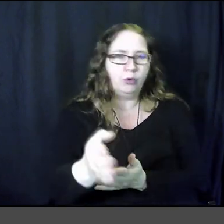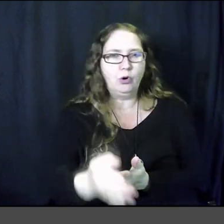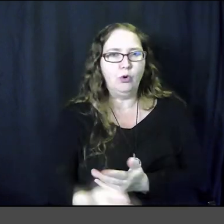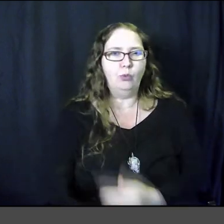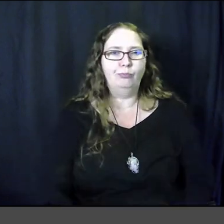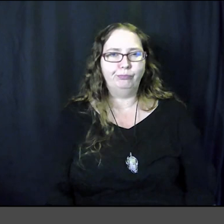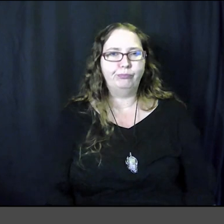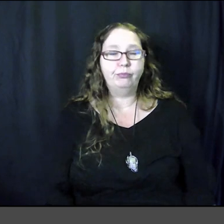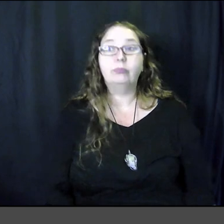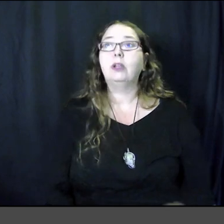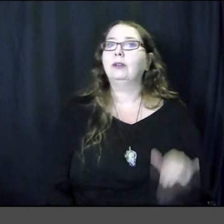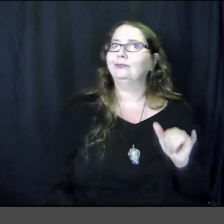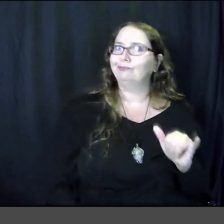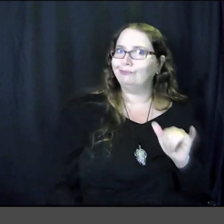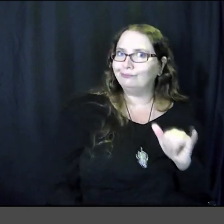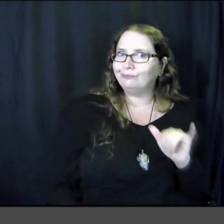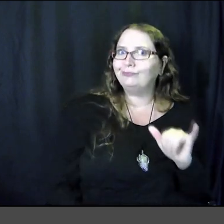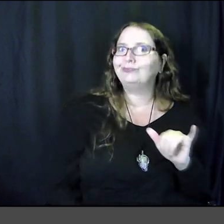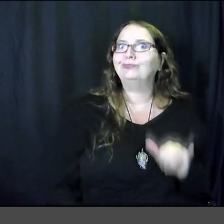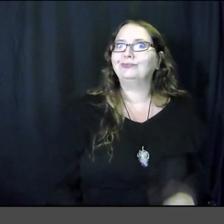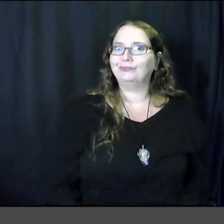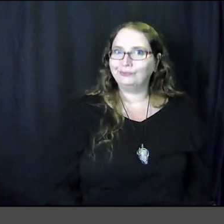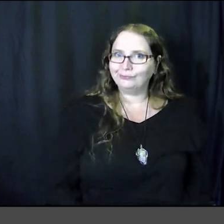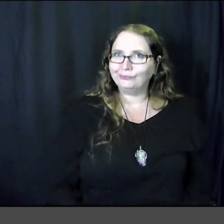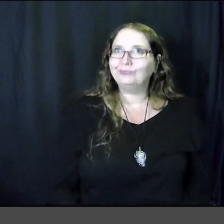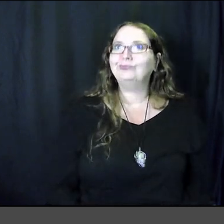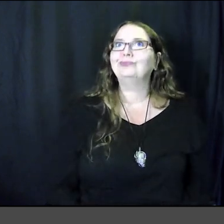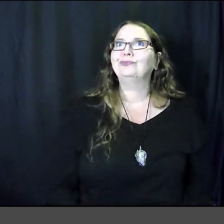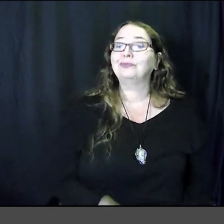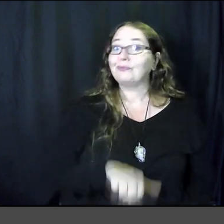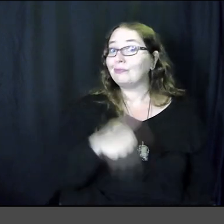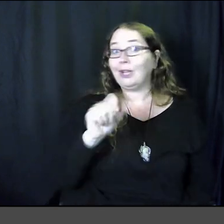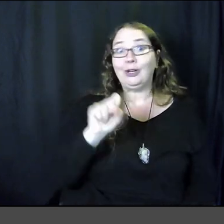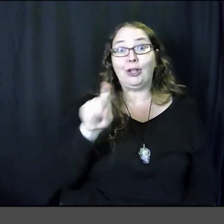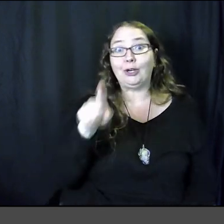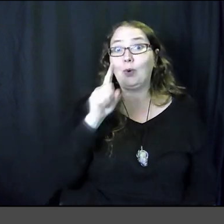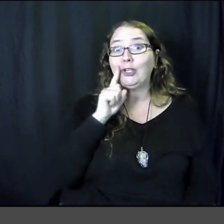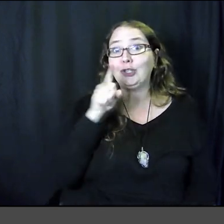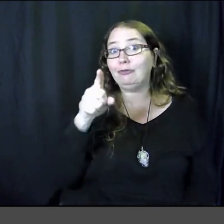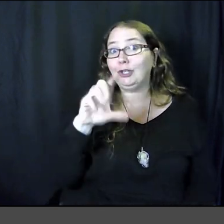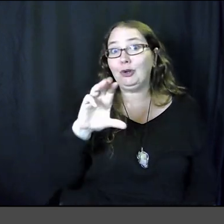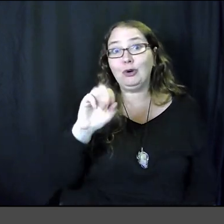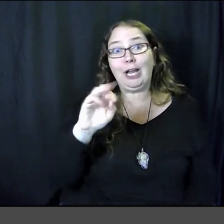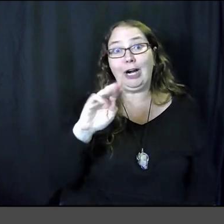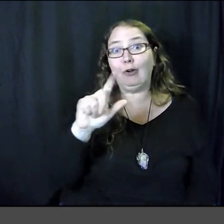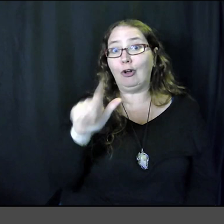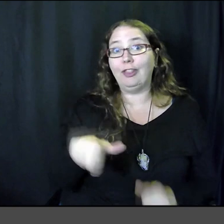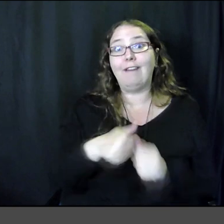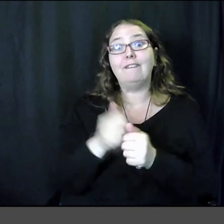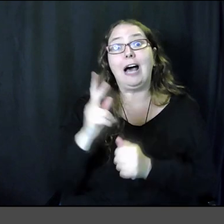ANOTHER ANOTHER QUESTION FOR YOU, CAROL, THAT THAT FOLLOWS UP WITH SOME OF WHAT YOU'VE BEEN TALKING FROM SOMEONE CALLED